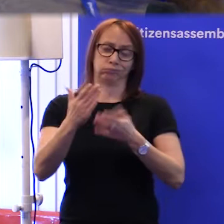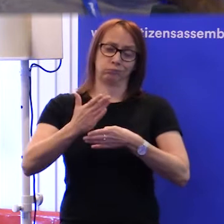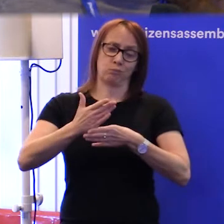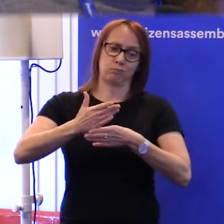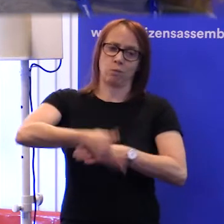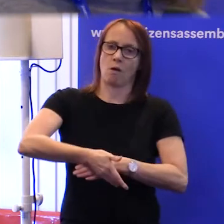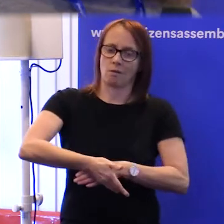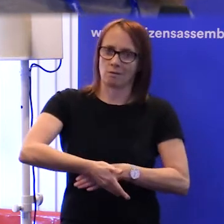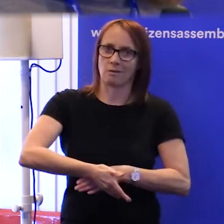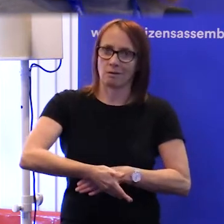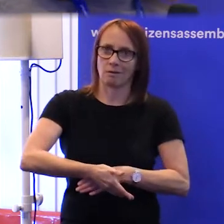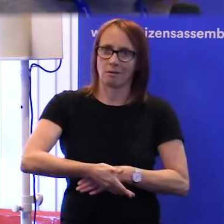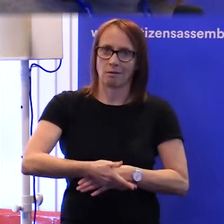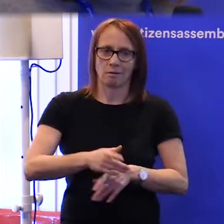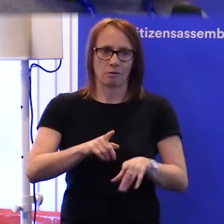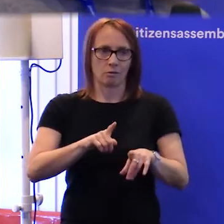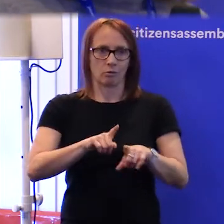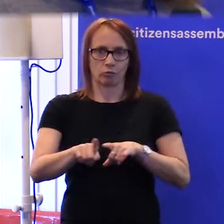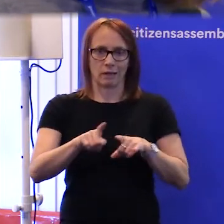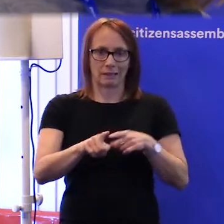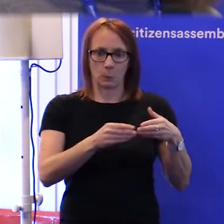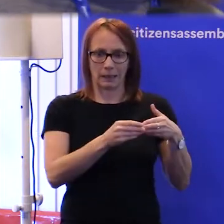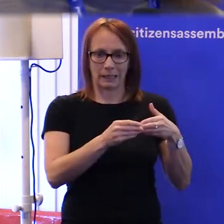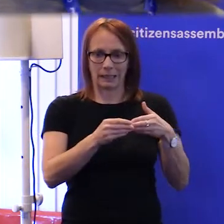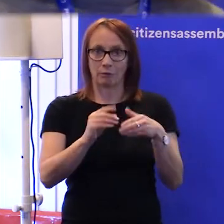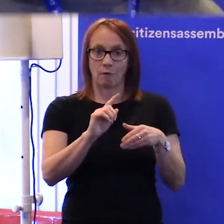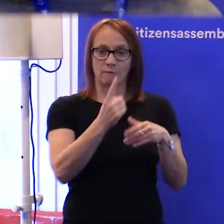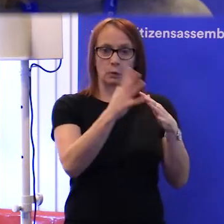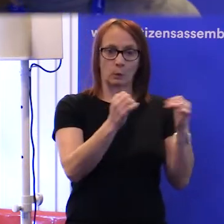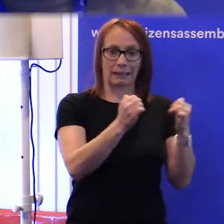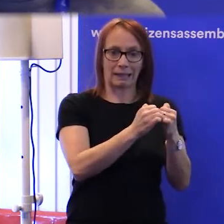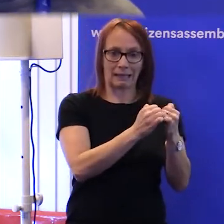they have carried out hosting us safely from first weekend to the second weekend